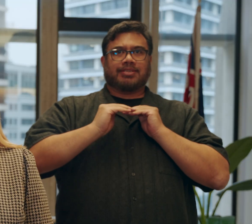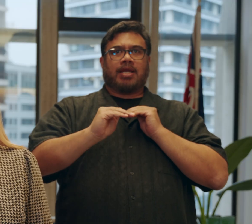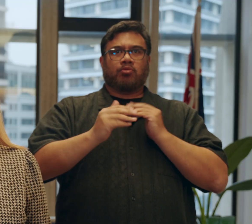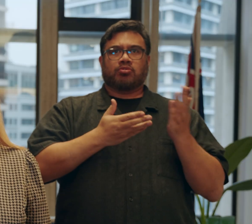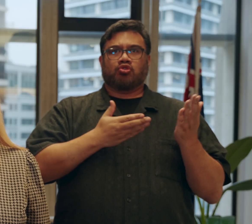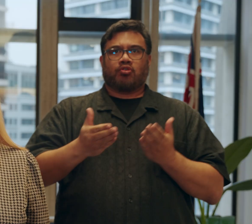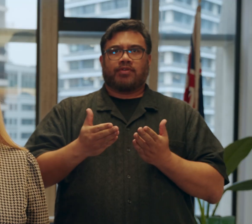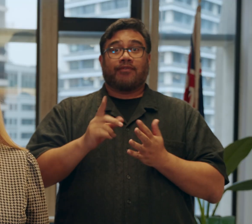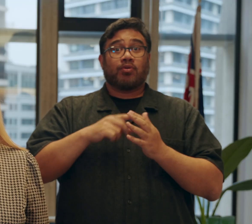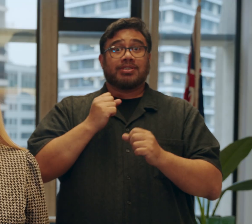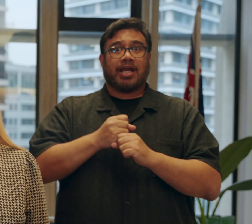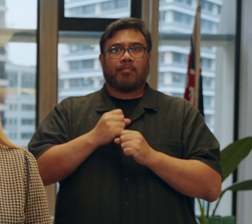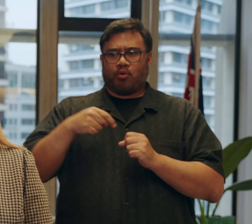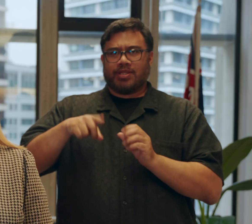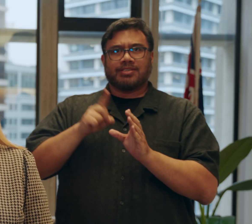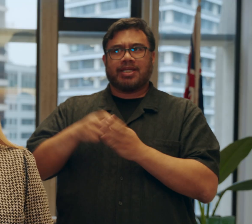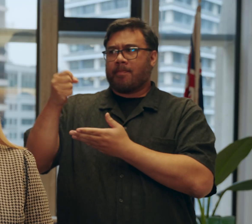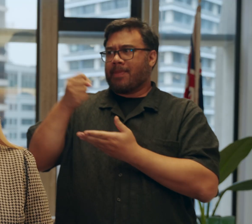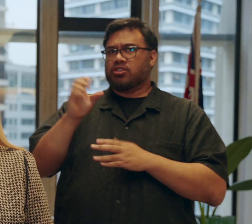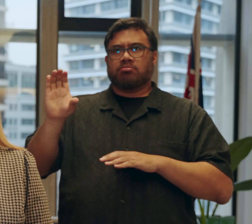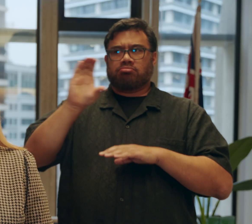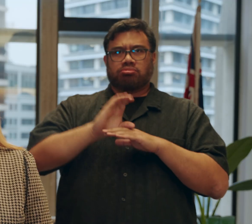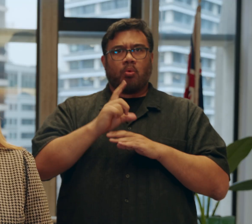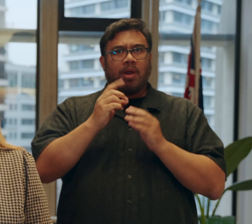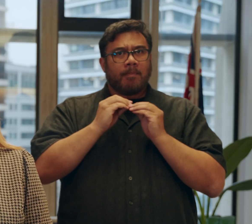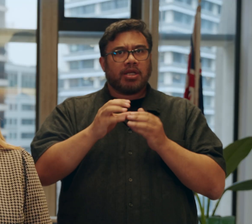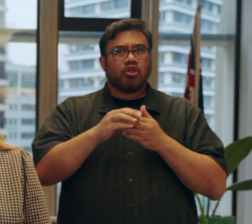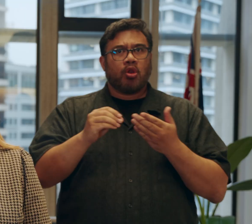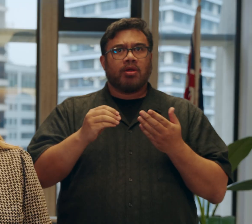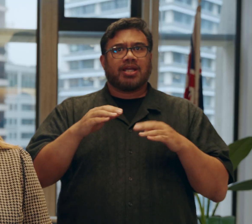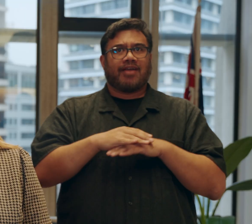including this year's budget funding of $1 billion over four years.